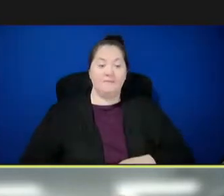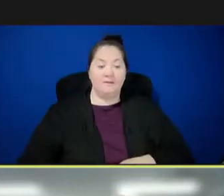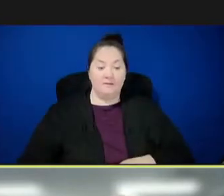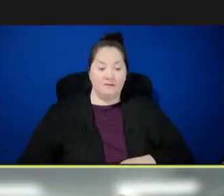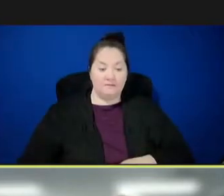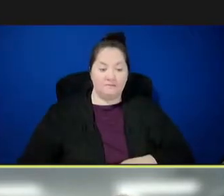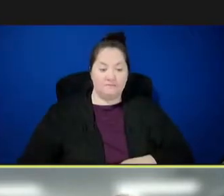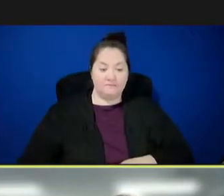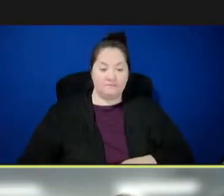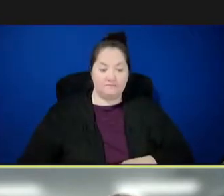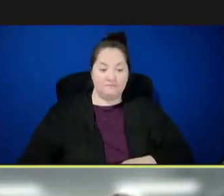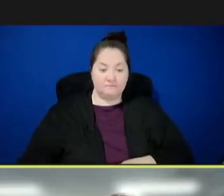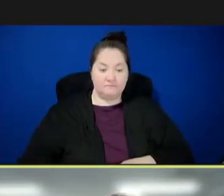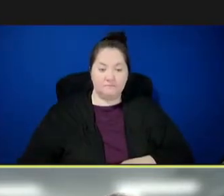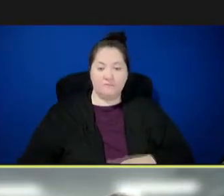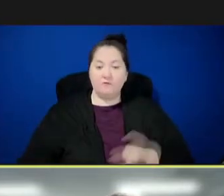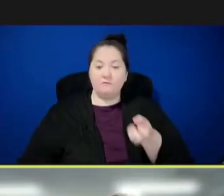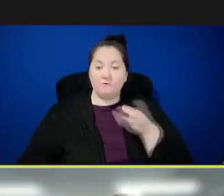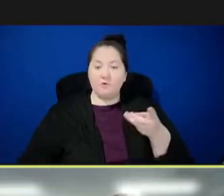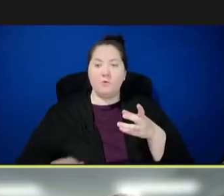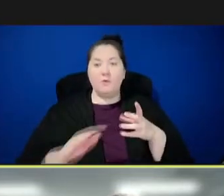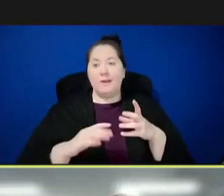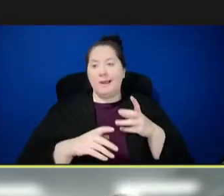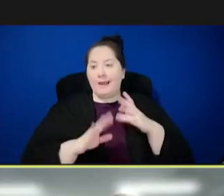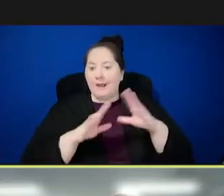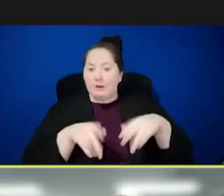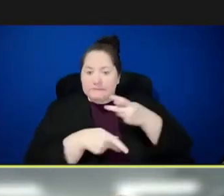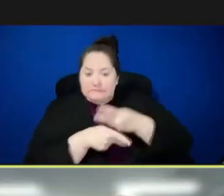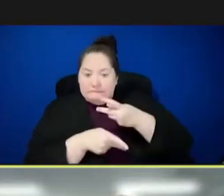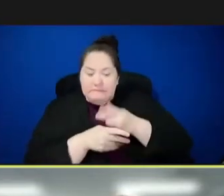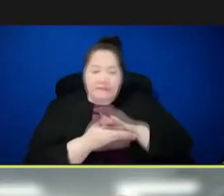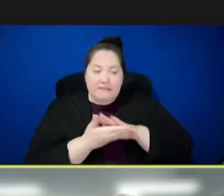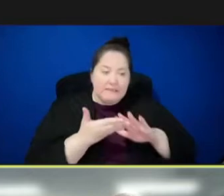usual with a few housekeeping items, followed by a brief review of the messages I took away